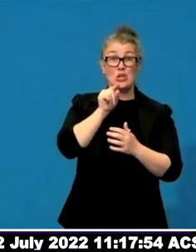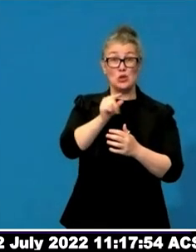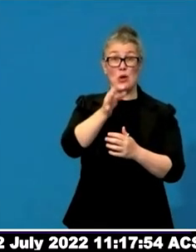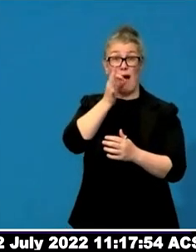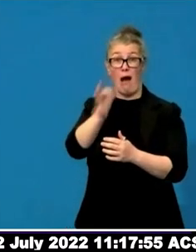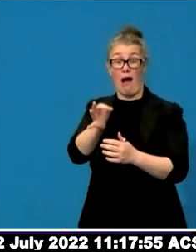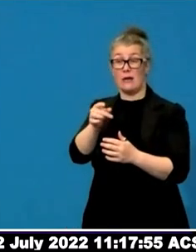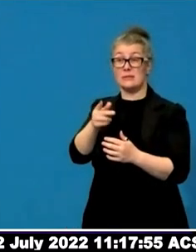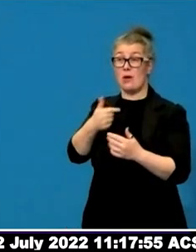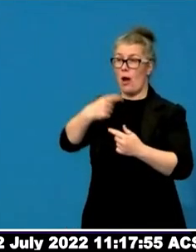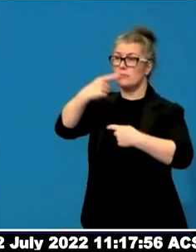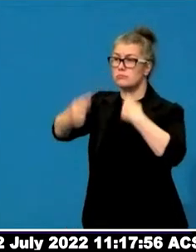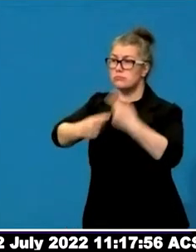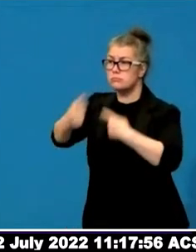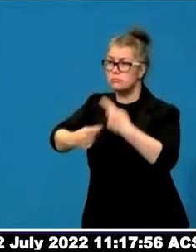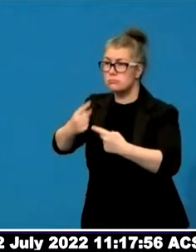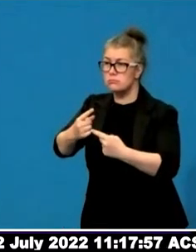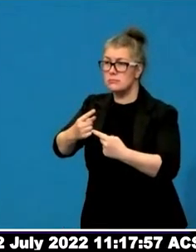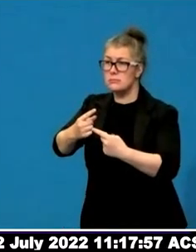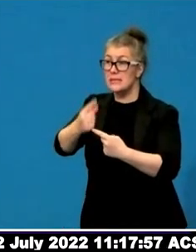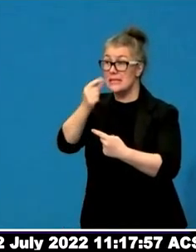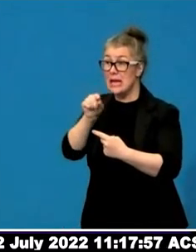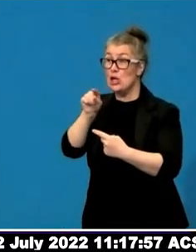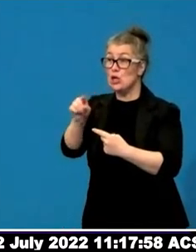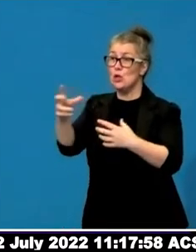Yeah, look, that's a - I guess that's a strategy